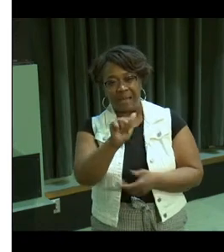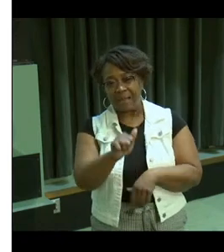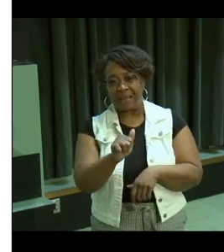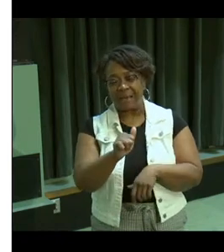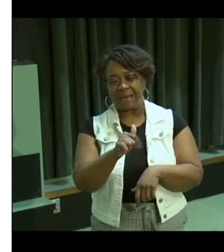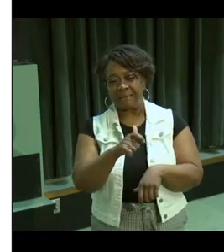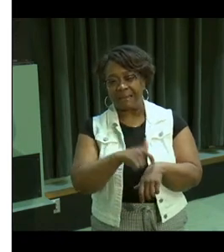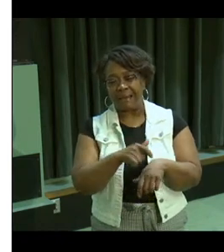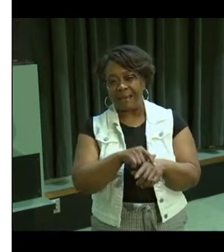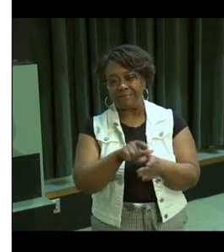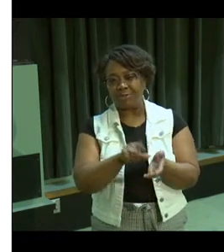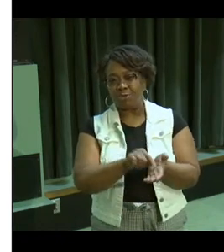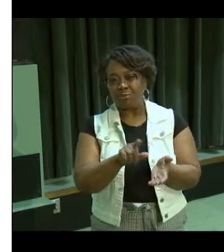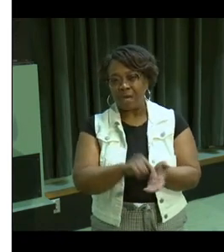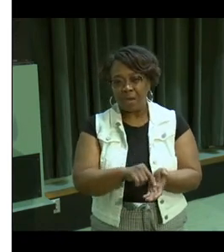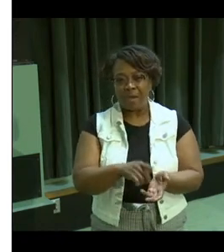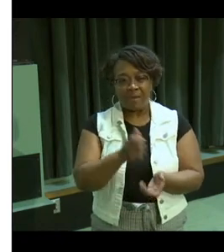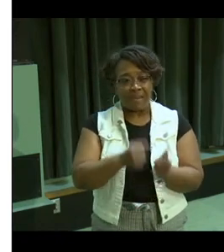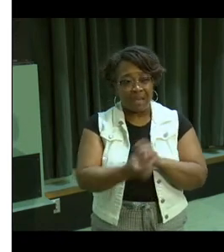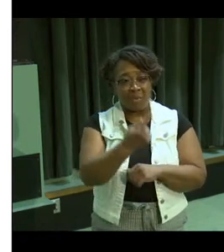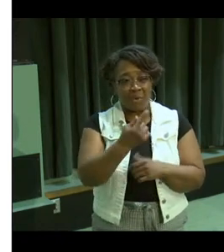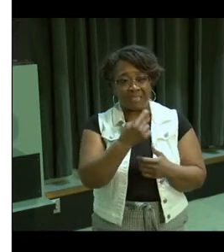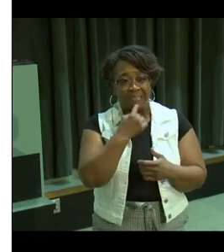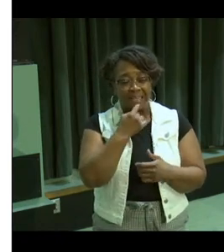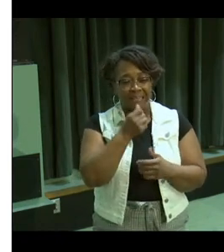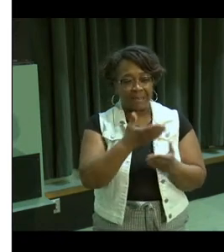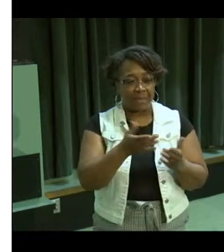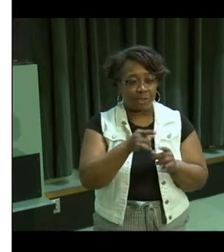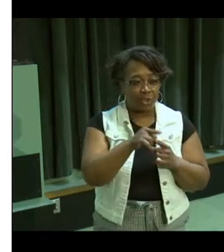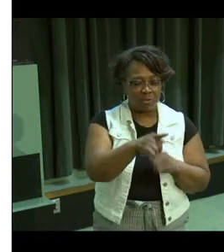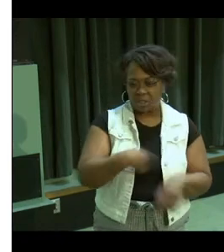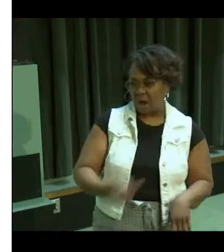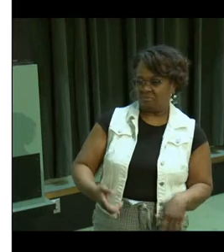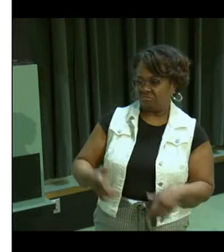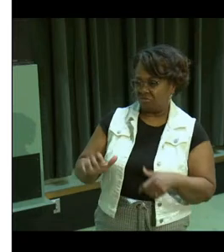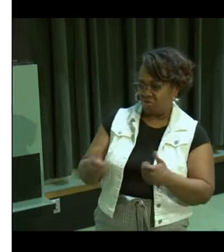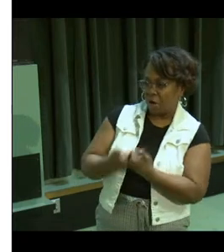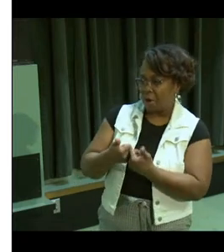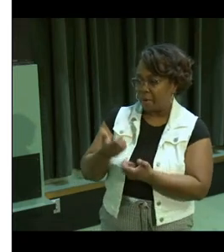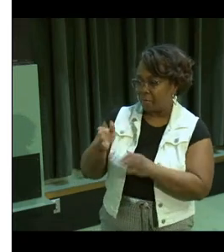If anybody says anything to you, she's like, I dare somebody to